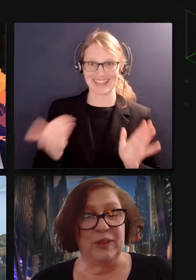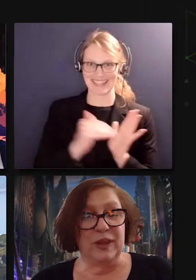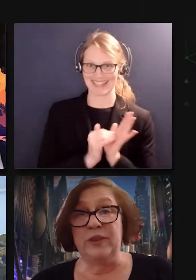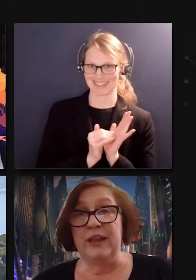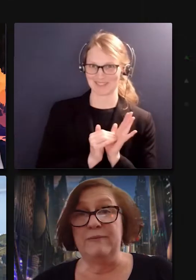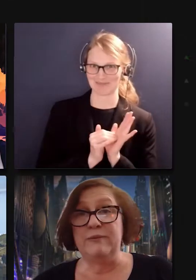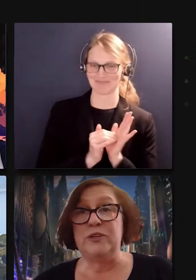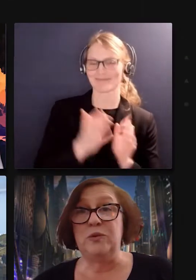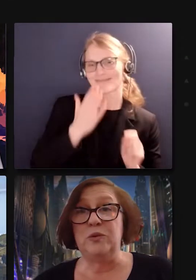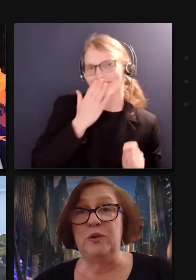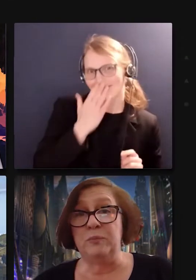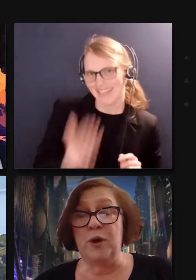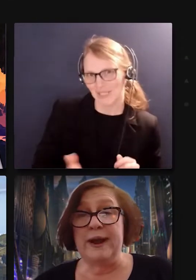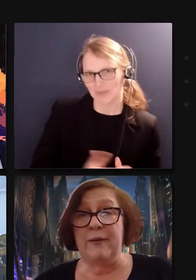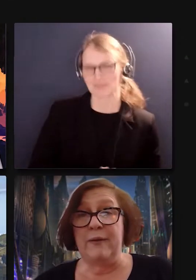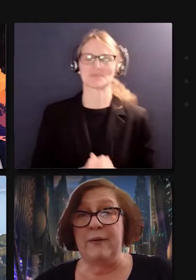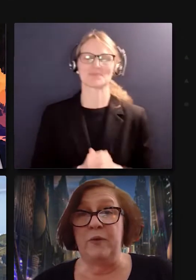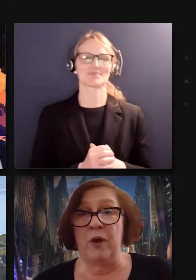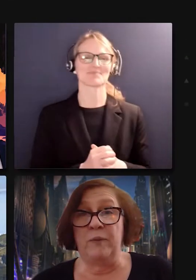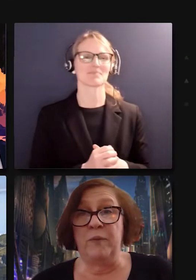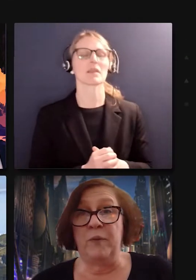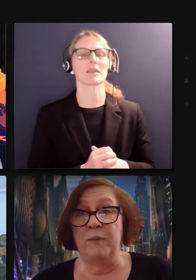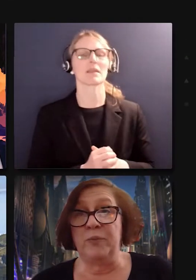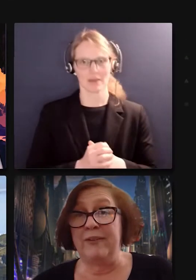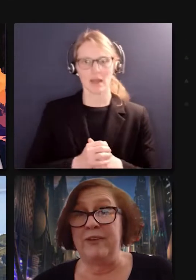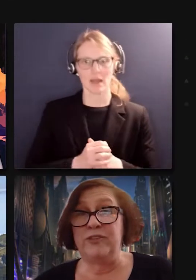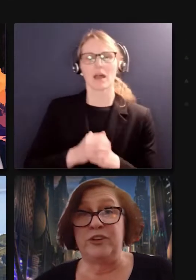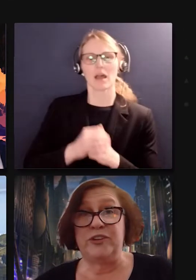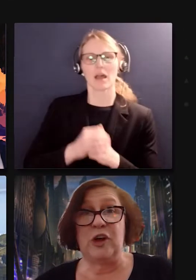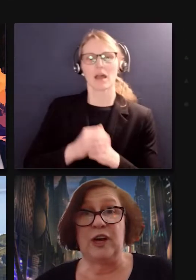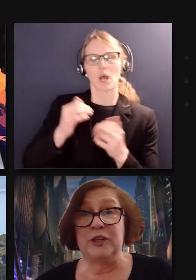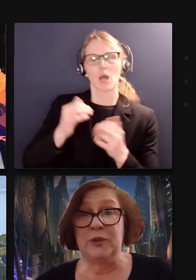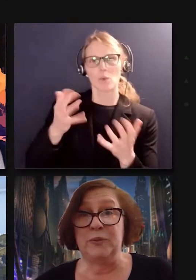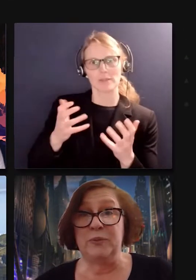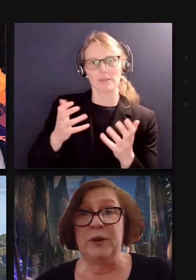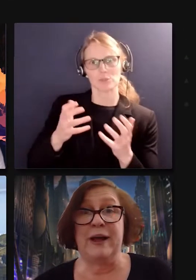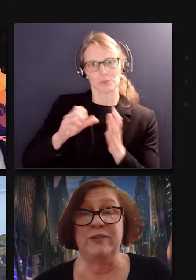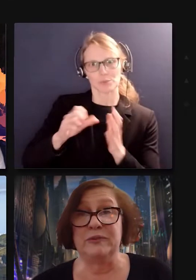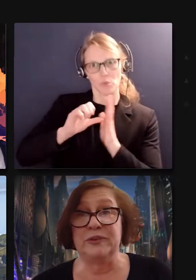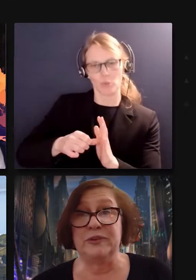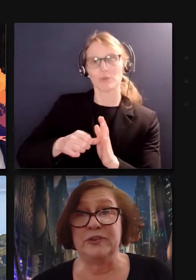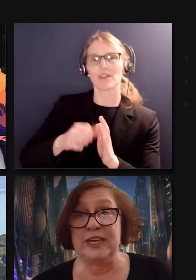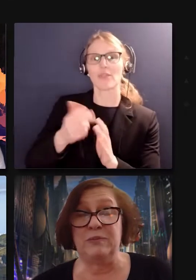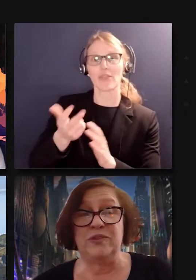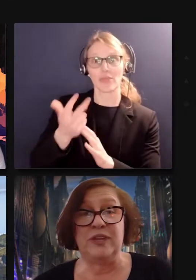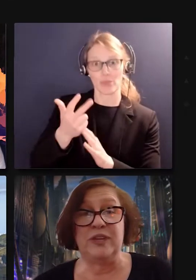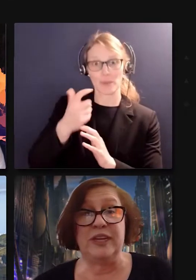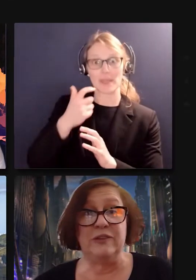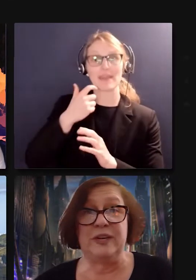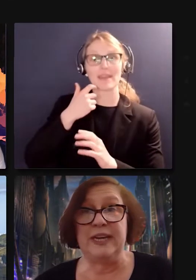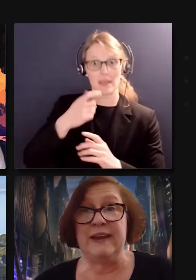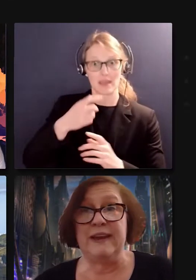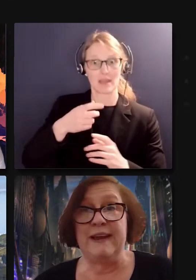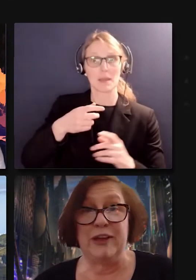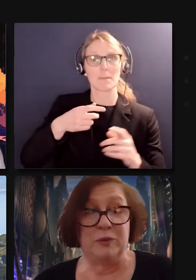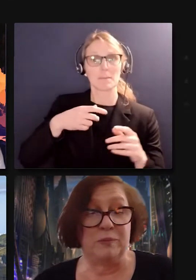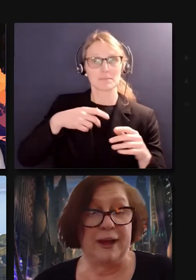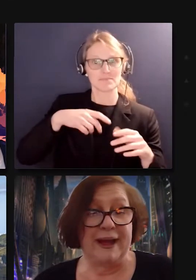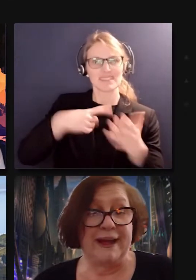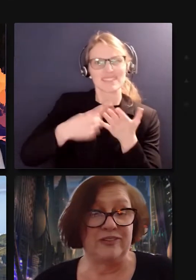Would love to point out that our three panelists just talked a little bit about diverse teams, inclusivity and possible bias.